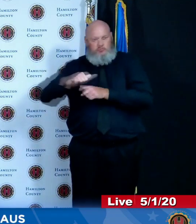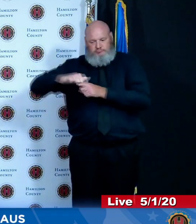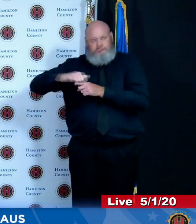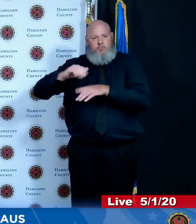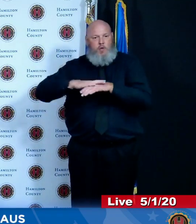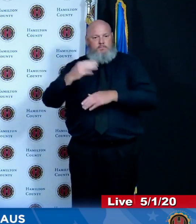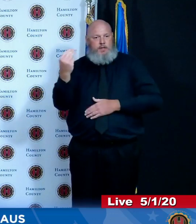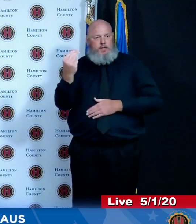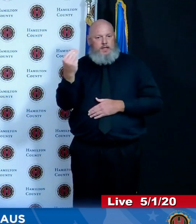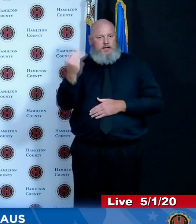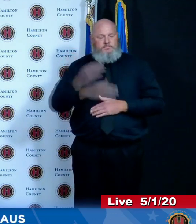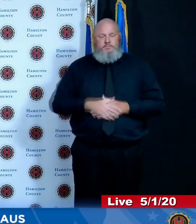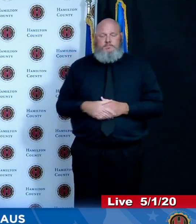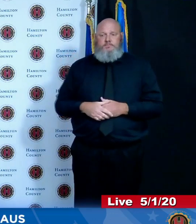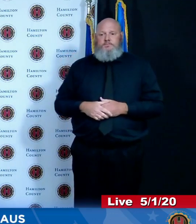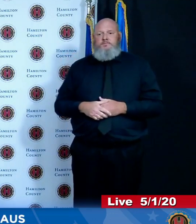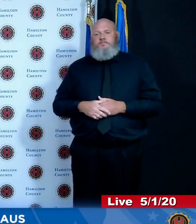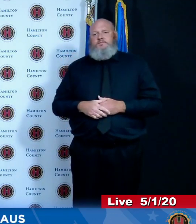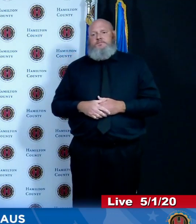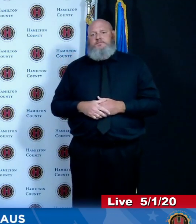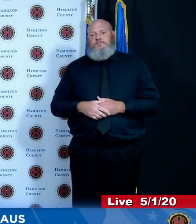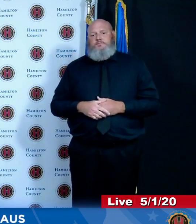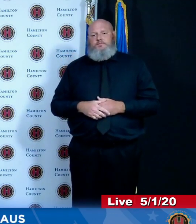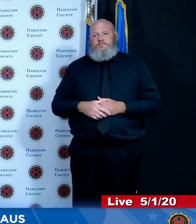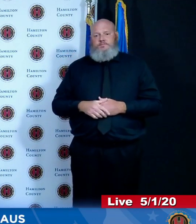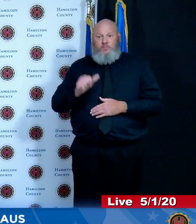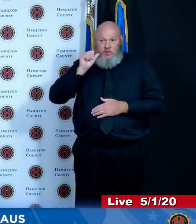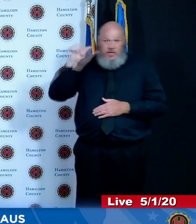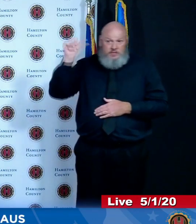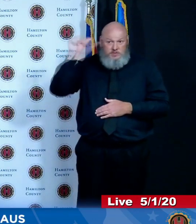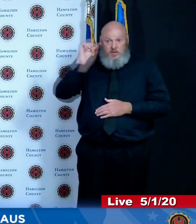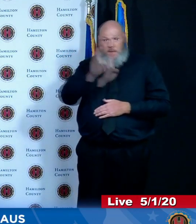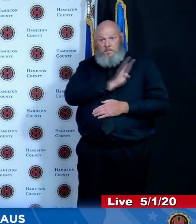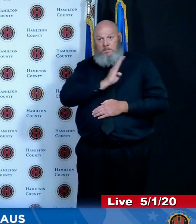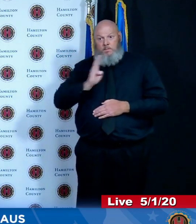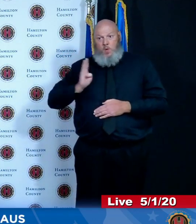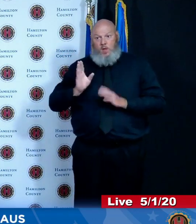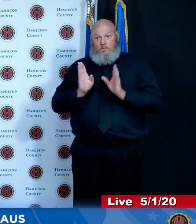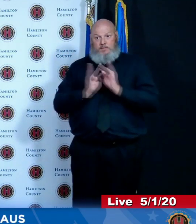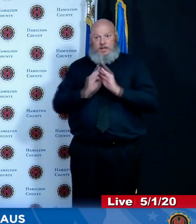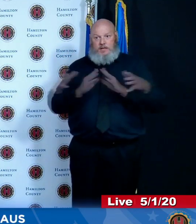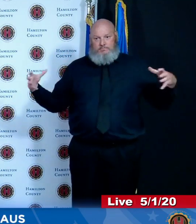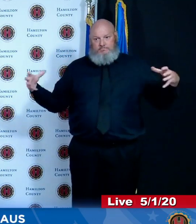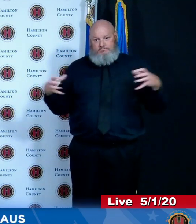next a quick recap on yesterday's board meeting commissioners voted on a